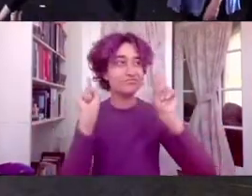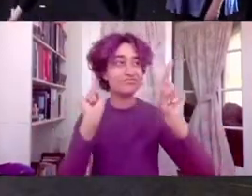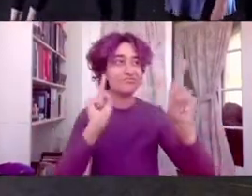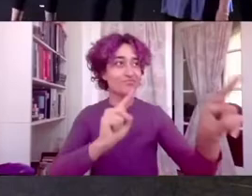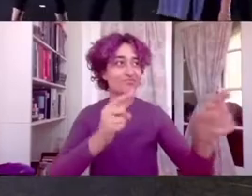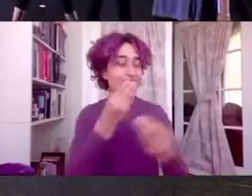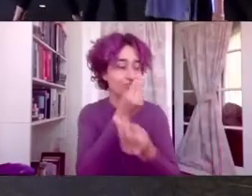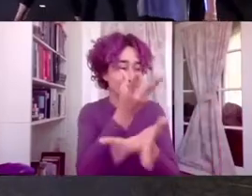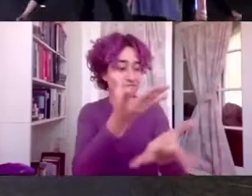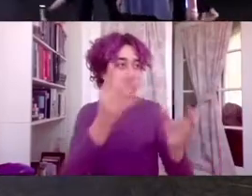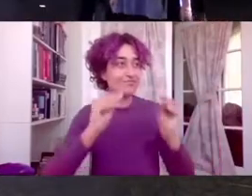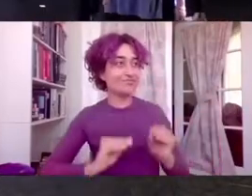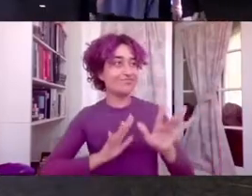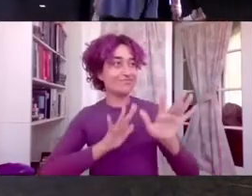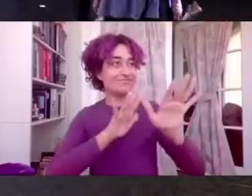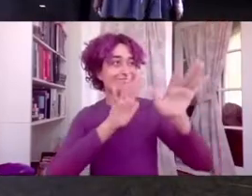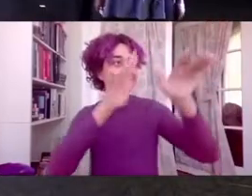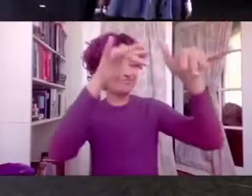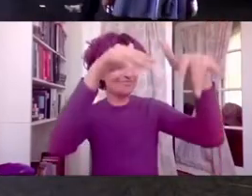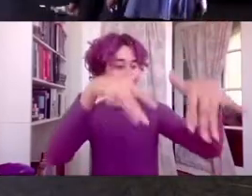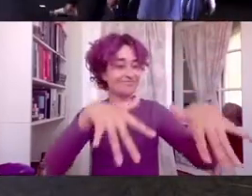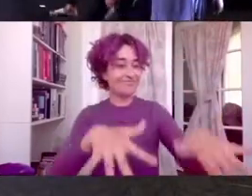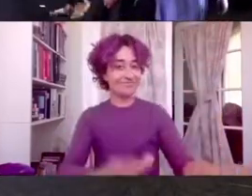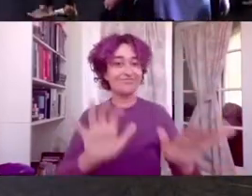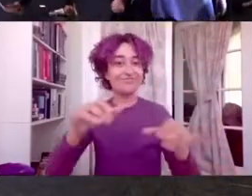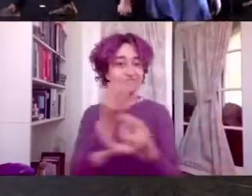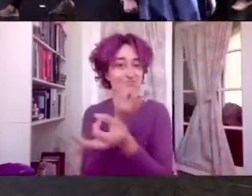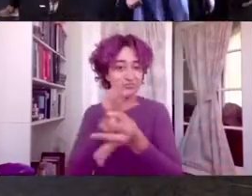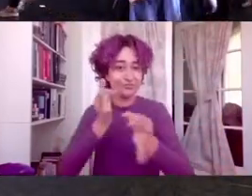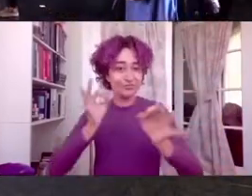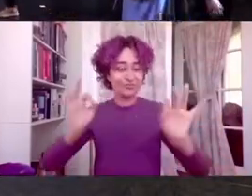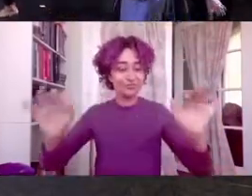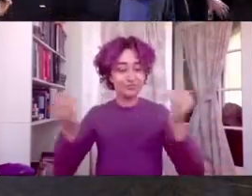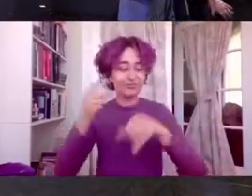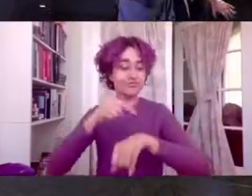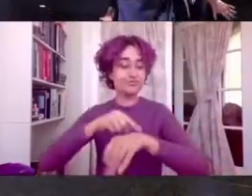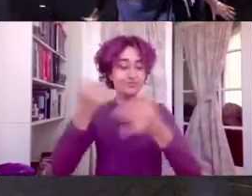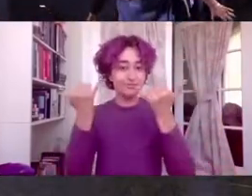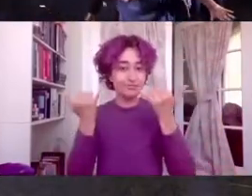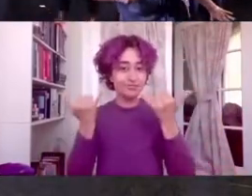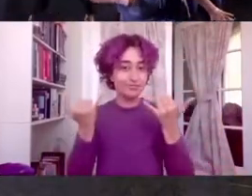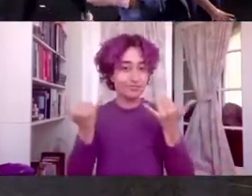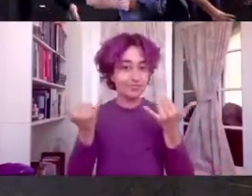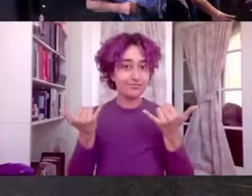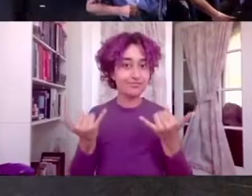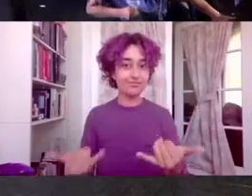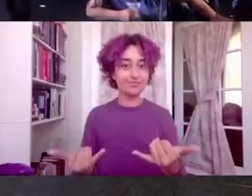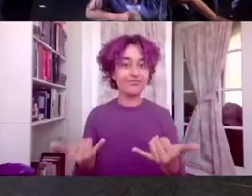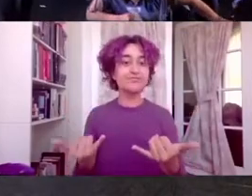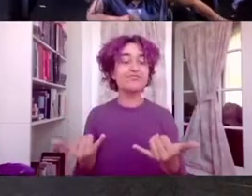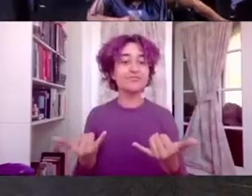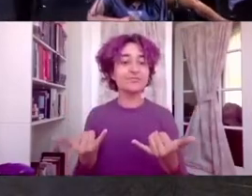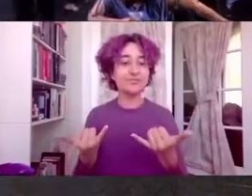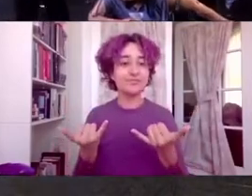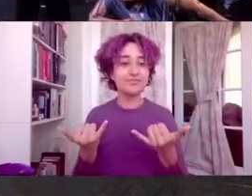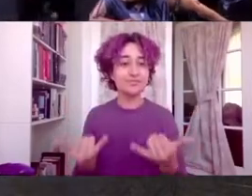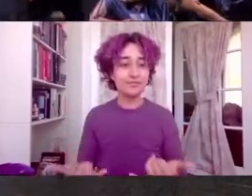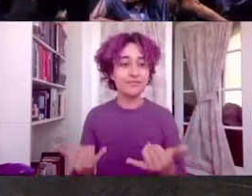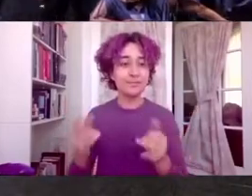Go tell it on the mountain That freedom time is now